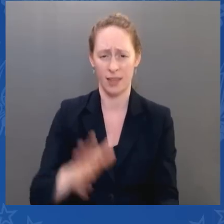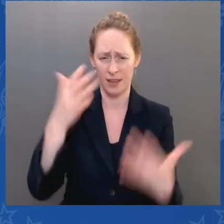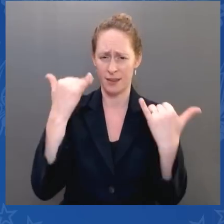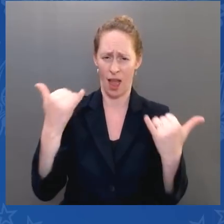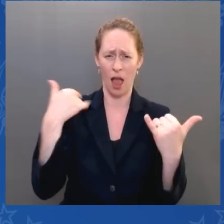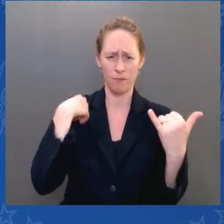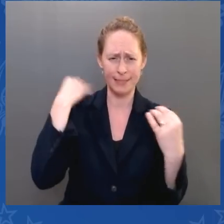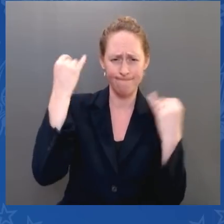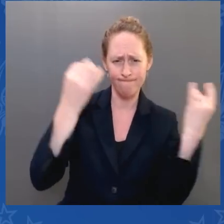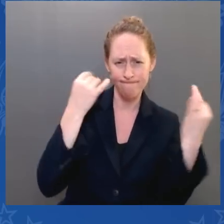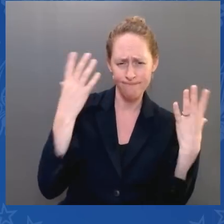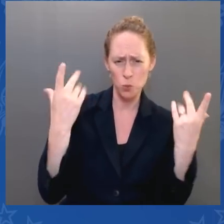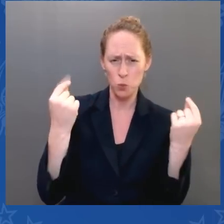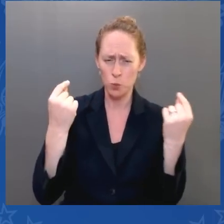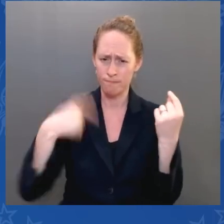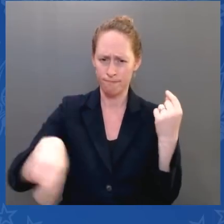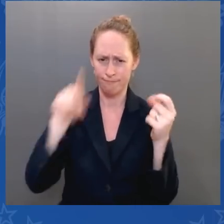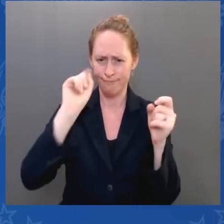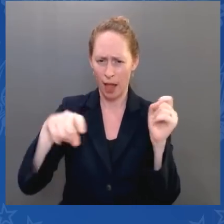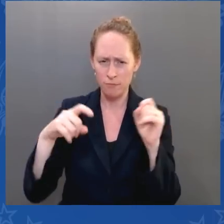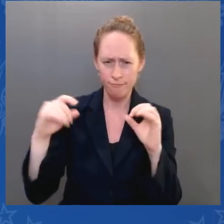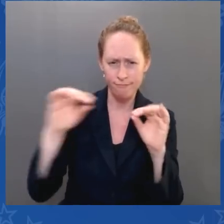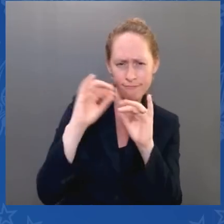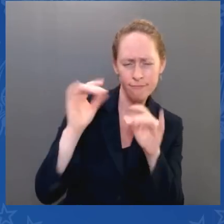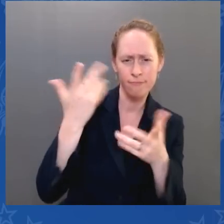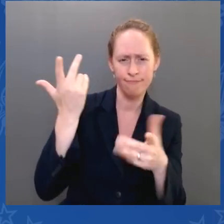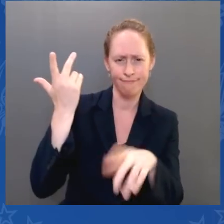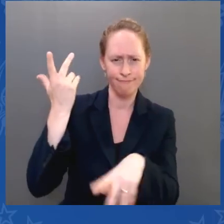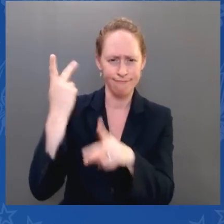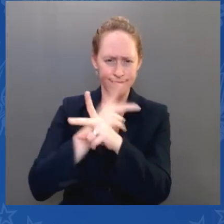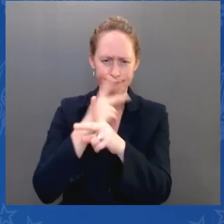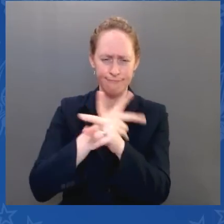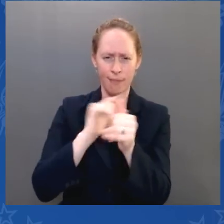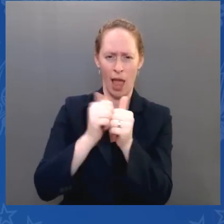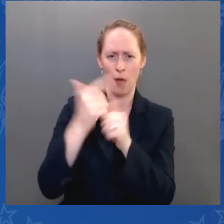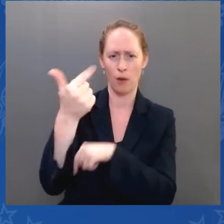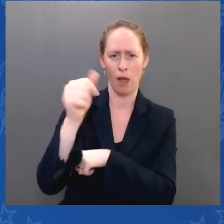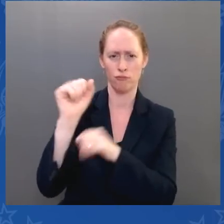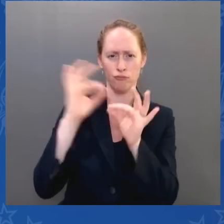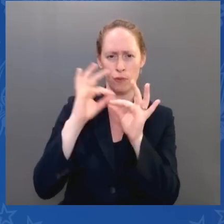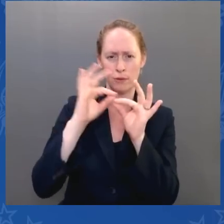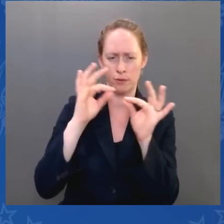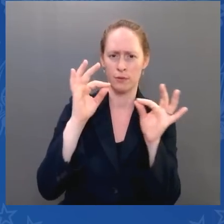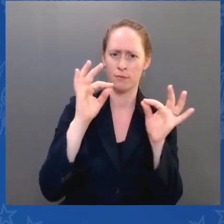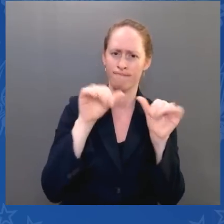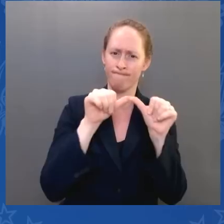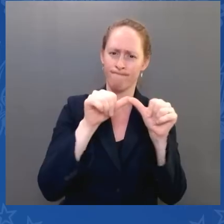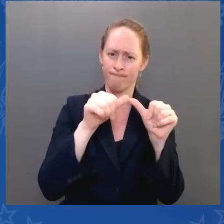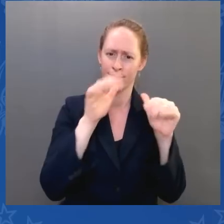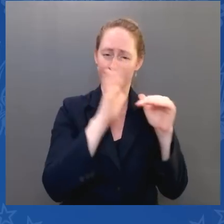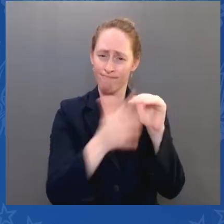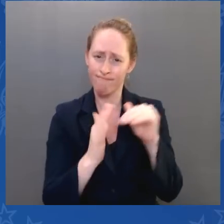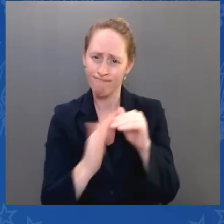But the real answer is to get to a clean energy economy as soon as possible; turn this into something positive.